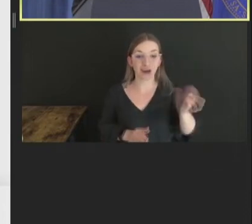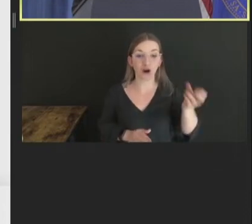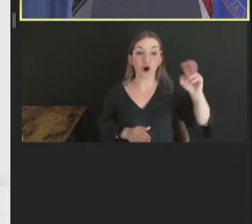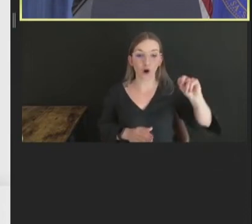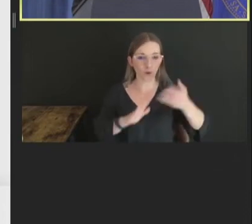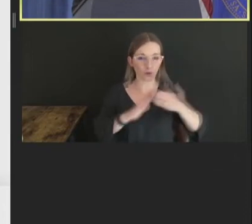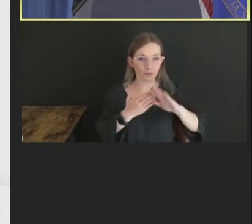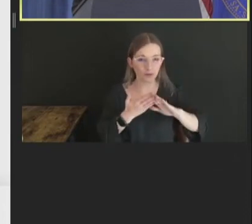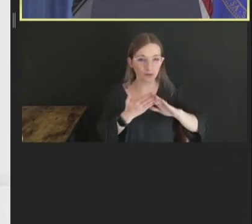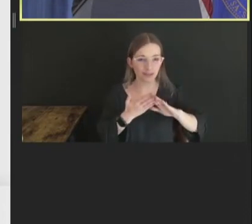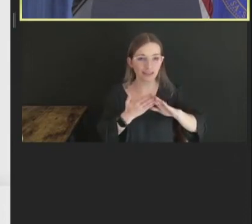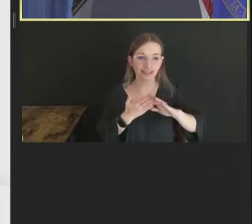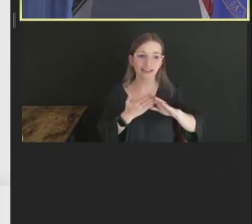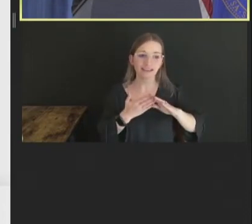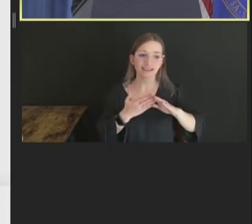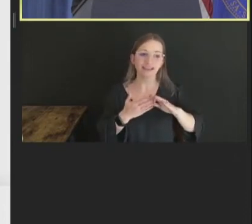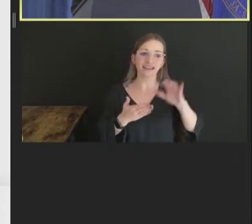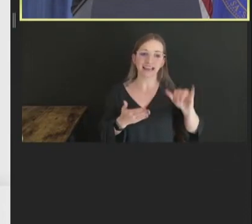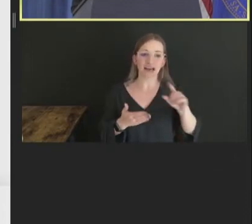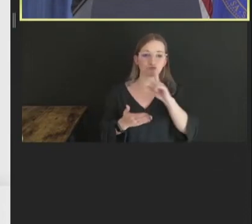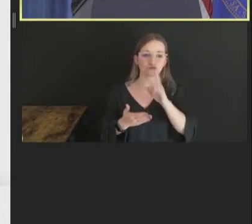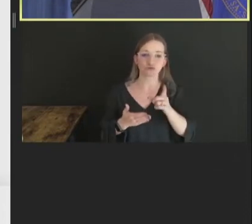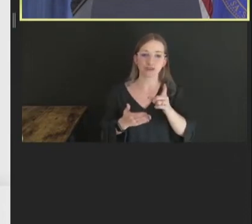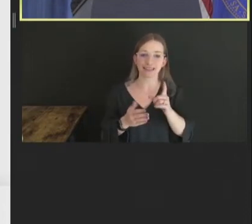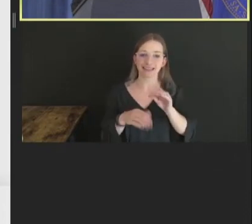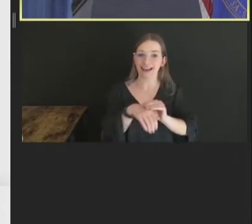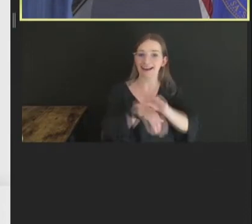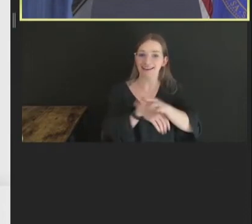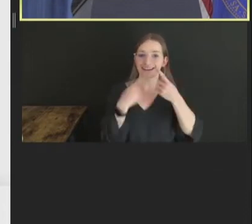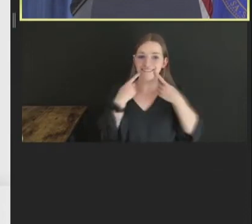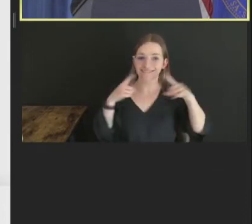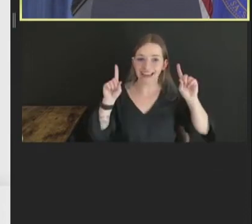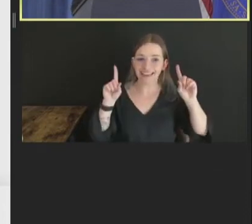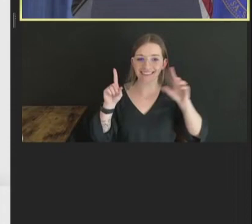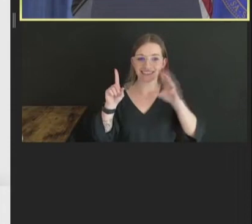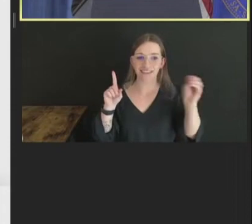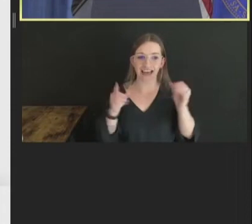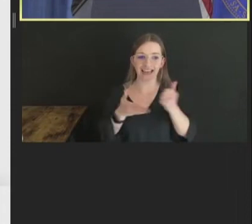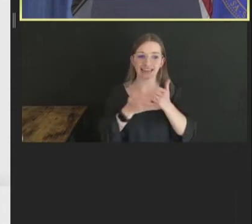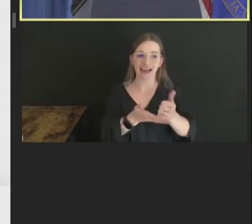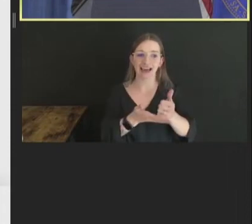I think was particularly effective and really mobilized strong immunization.